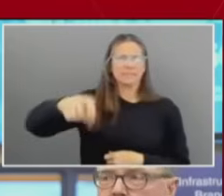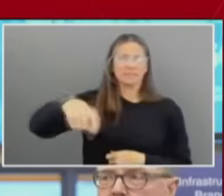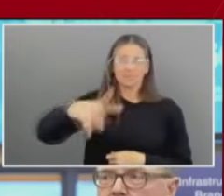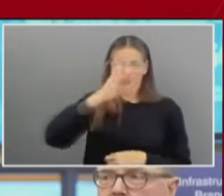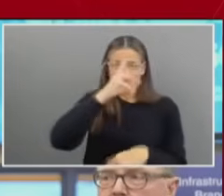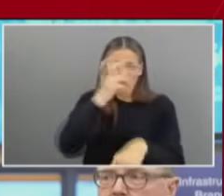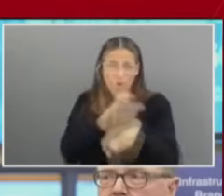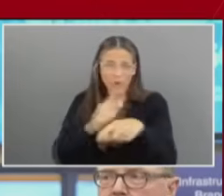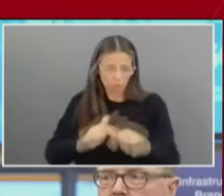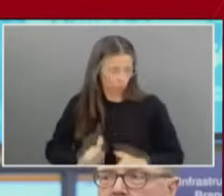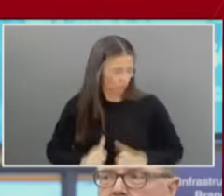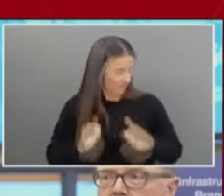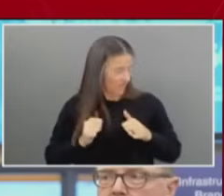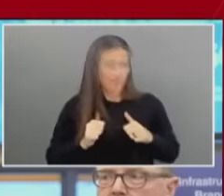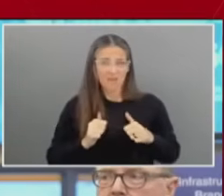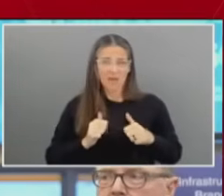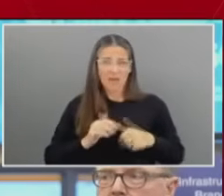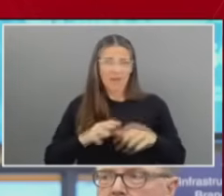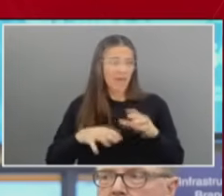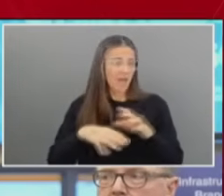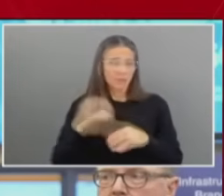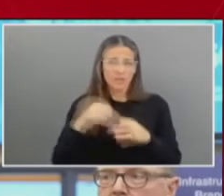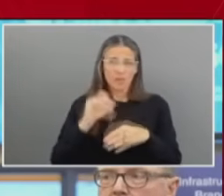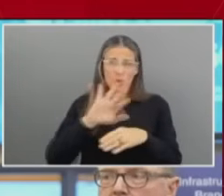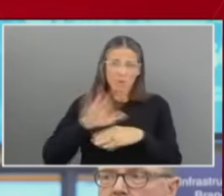BUT MAKE SURE WE’RE LOOKING OUT FOR THAT VULNERABLE POPULATION.